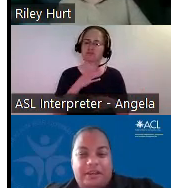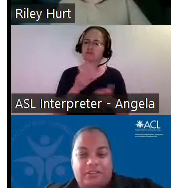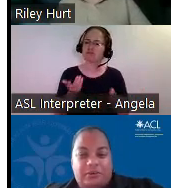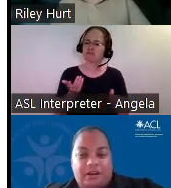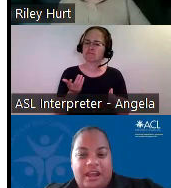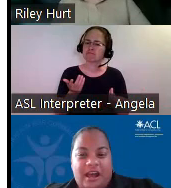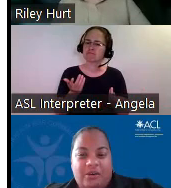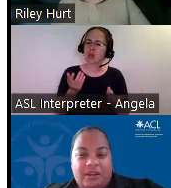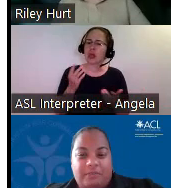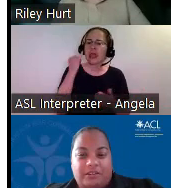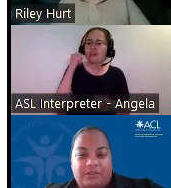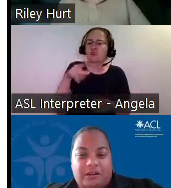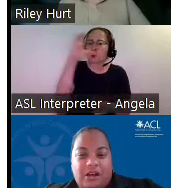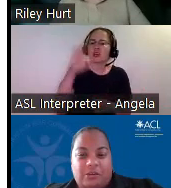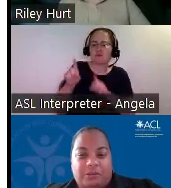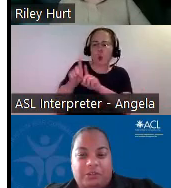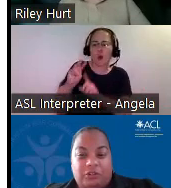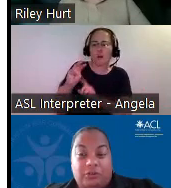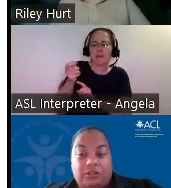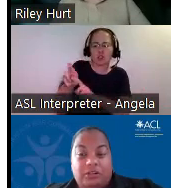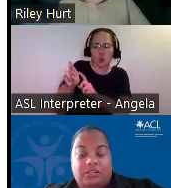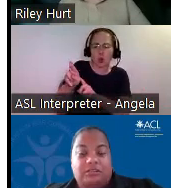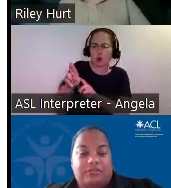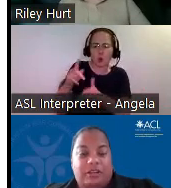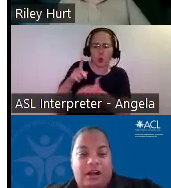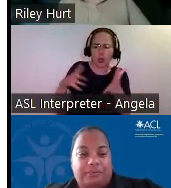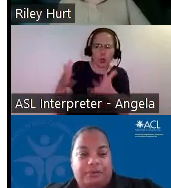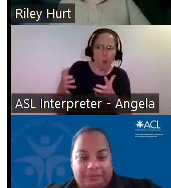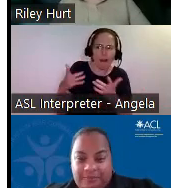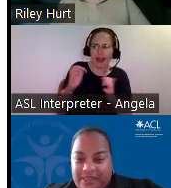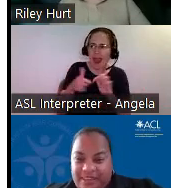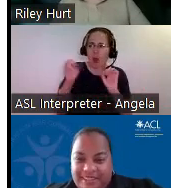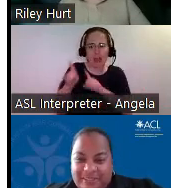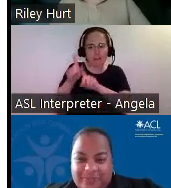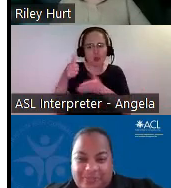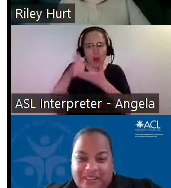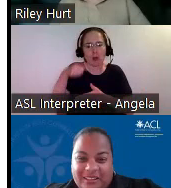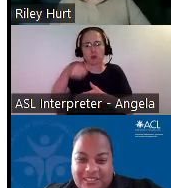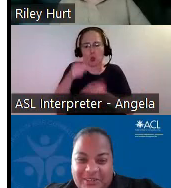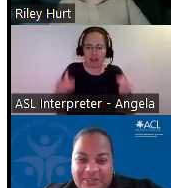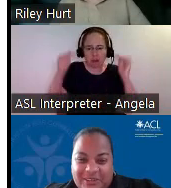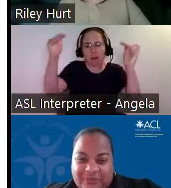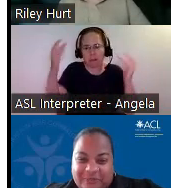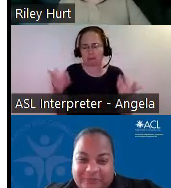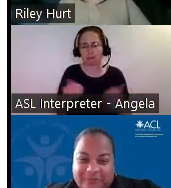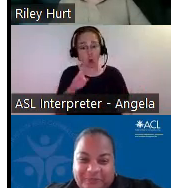mentor and how can a mentor help you to level up? So Riley, let's start with you.